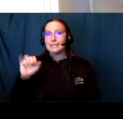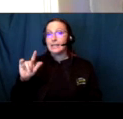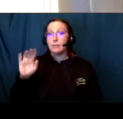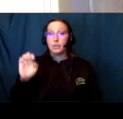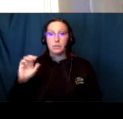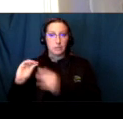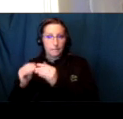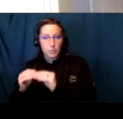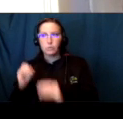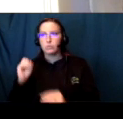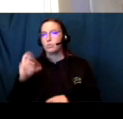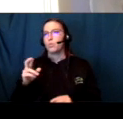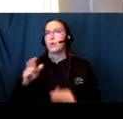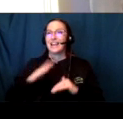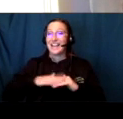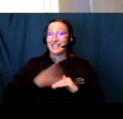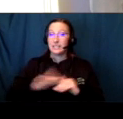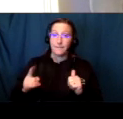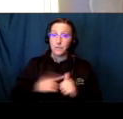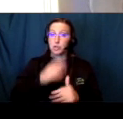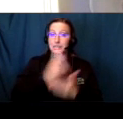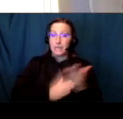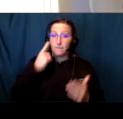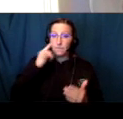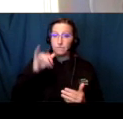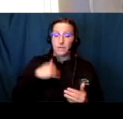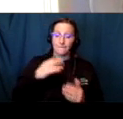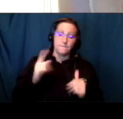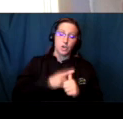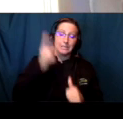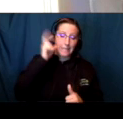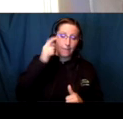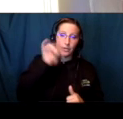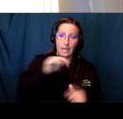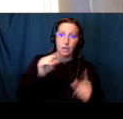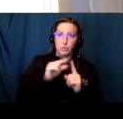at least the first sound in the word. using some visual cues and then if